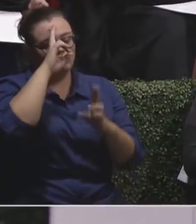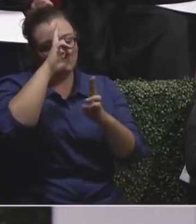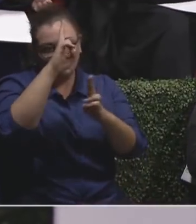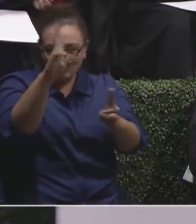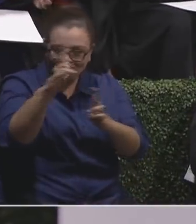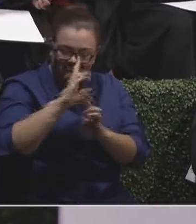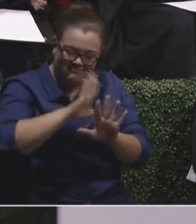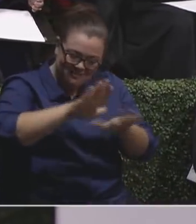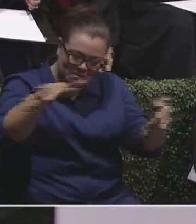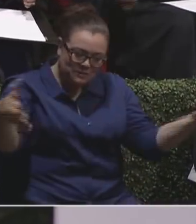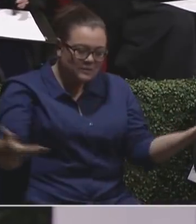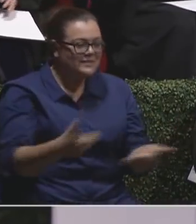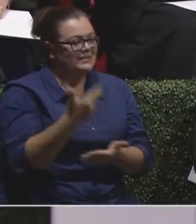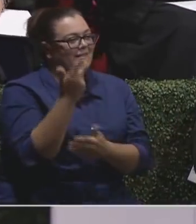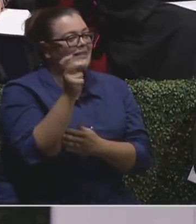THANK YOU, PRESIDENT COVINO.